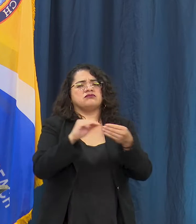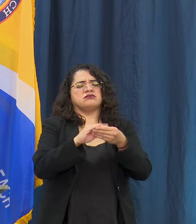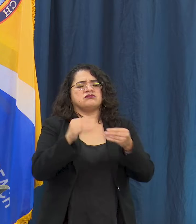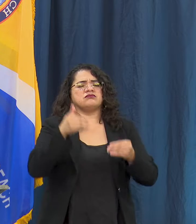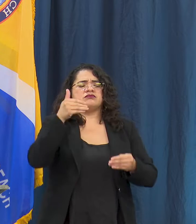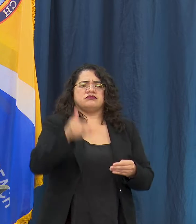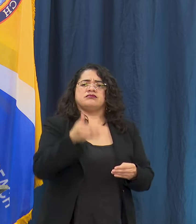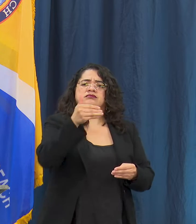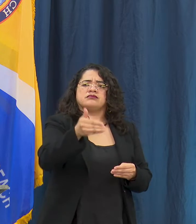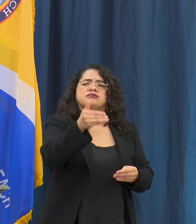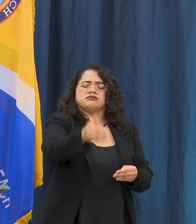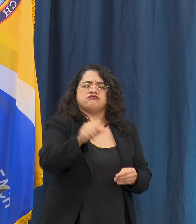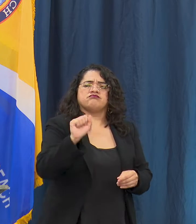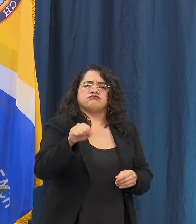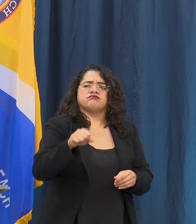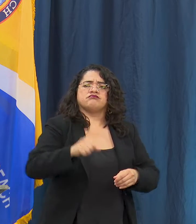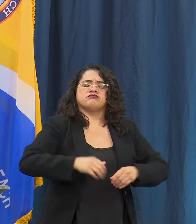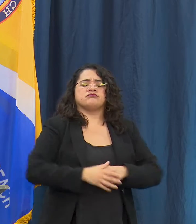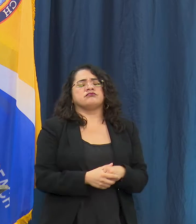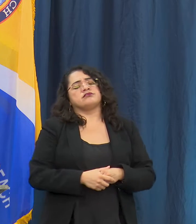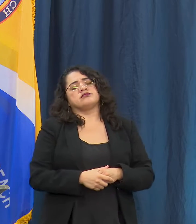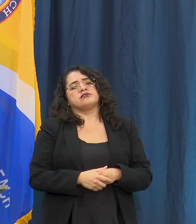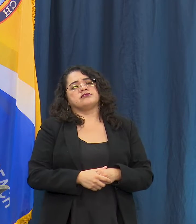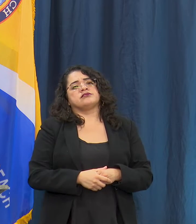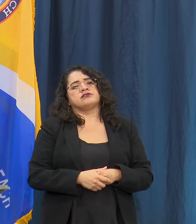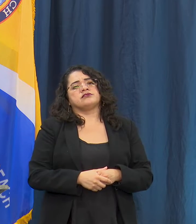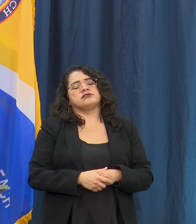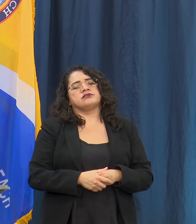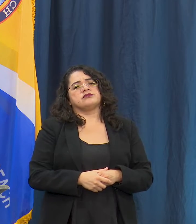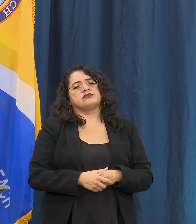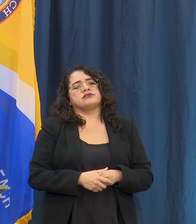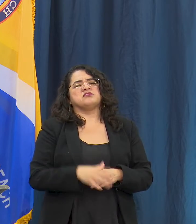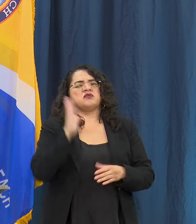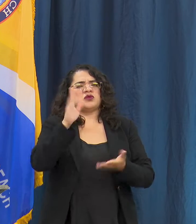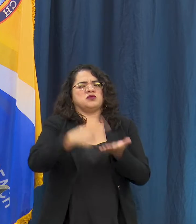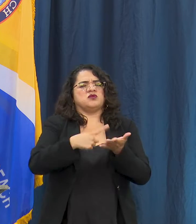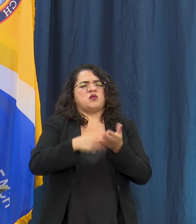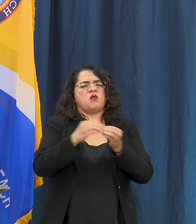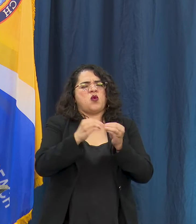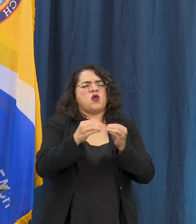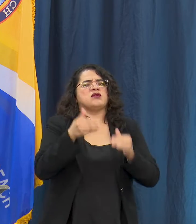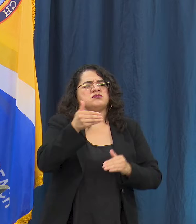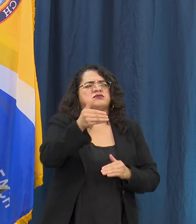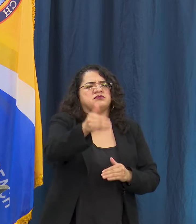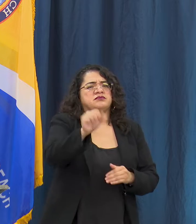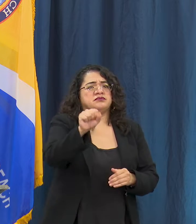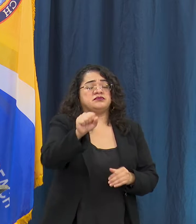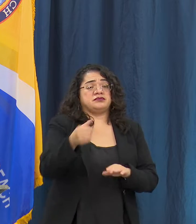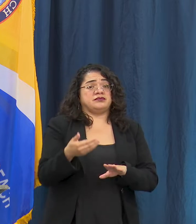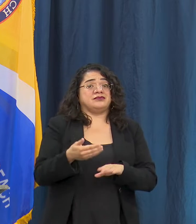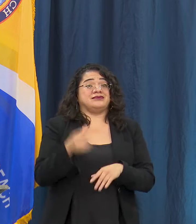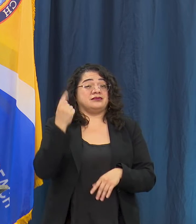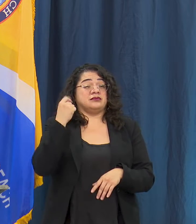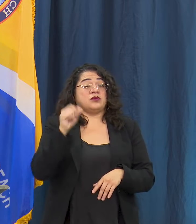that was incredibly serious before Sunday evening as well and that's